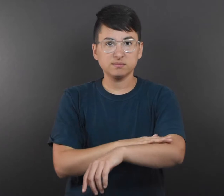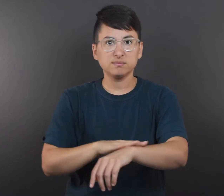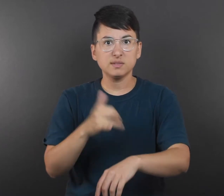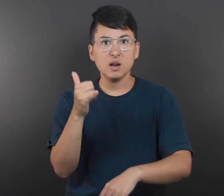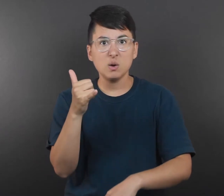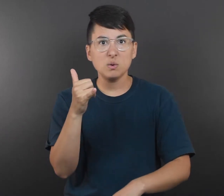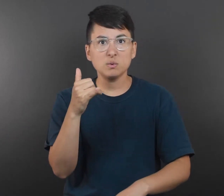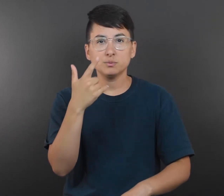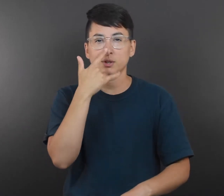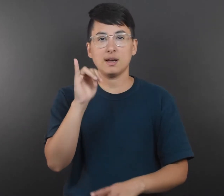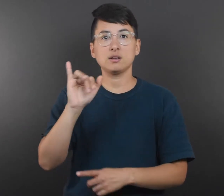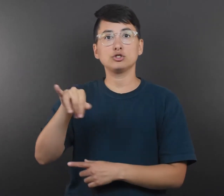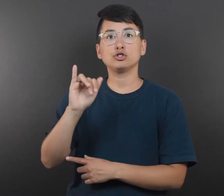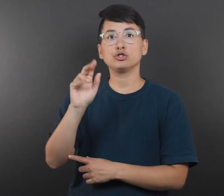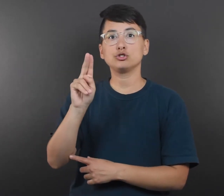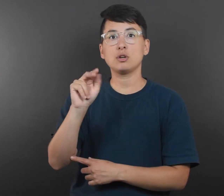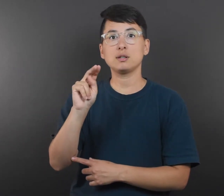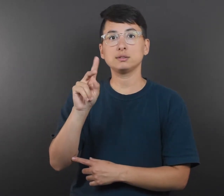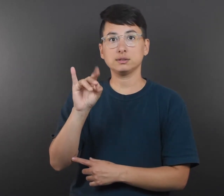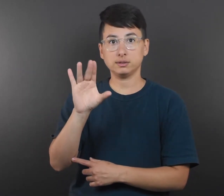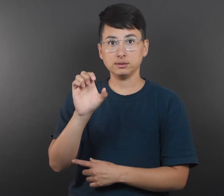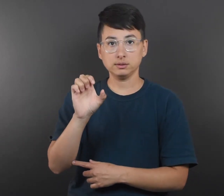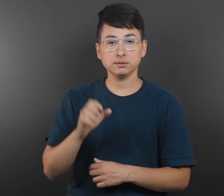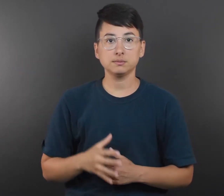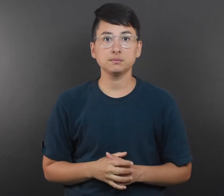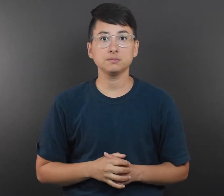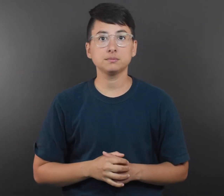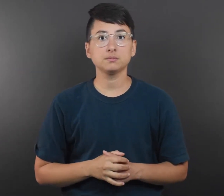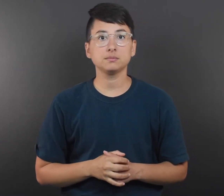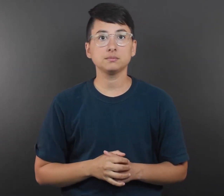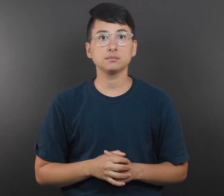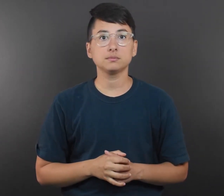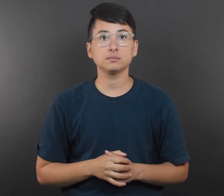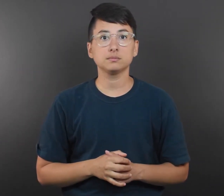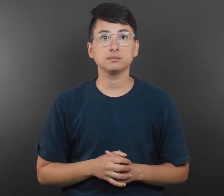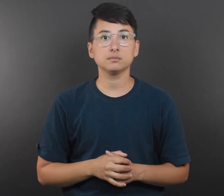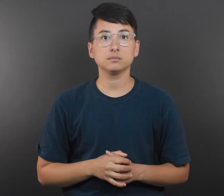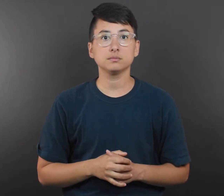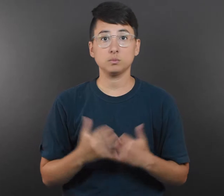While the cases are rare among children, in about 10% of those affected